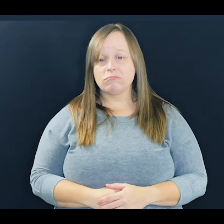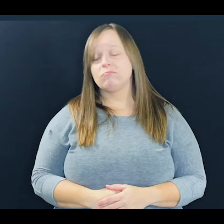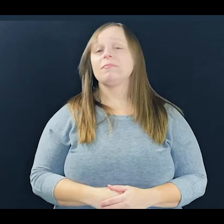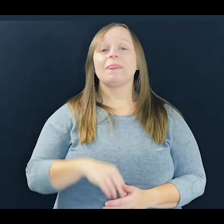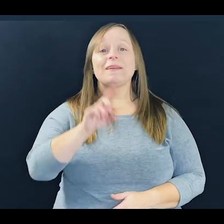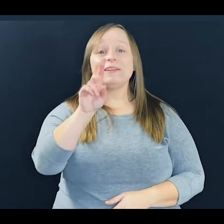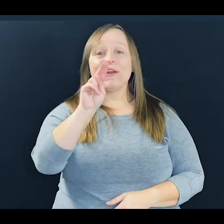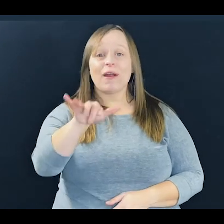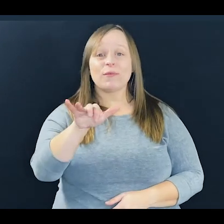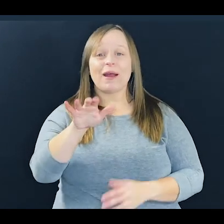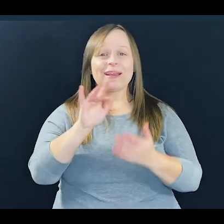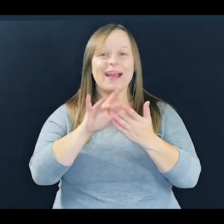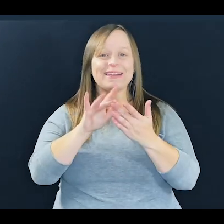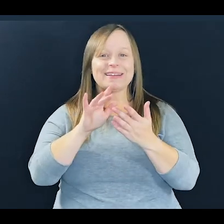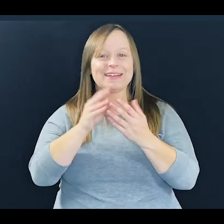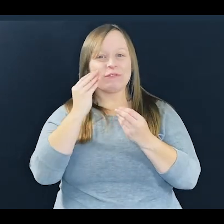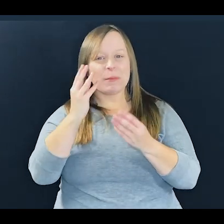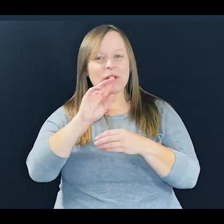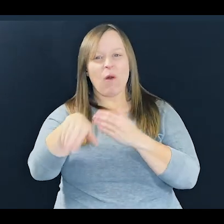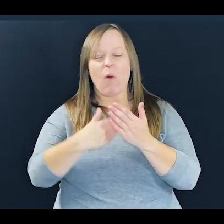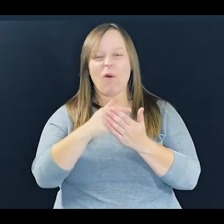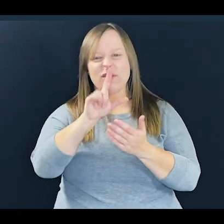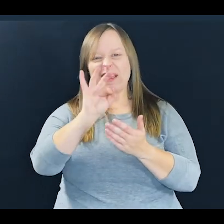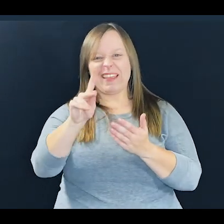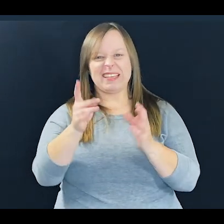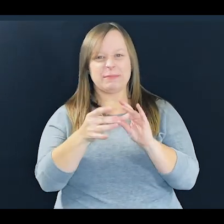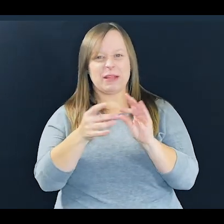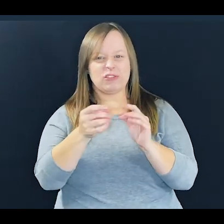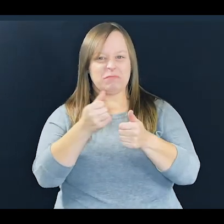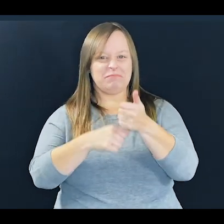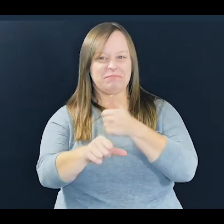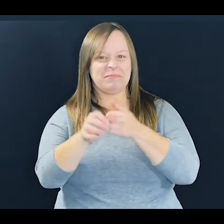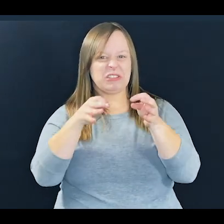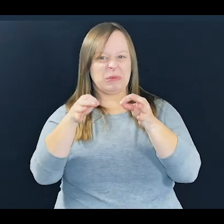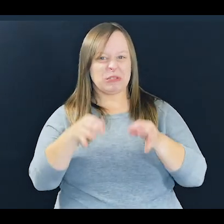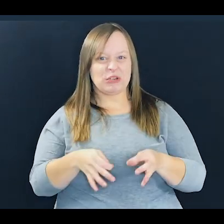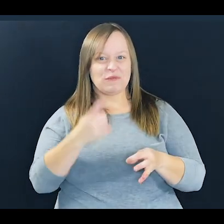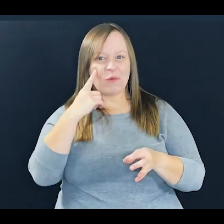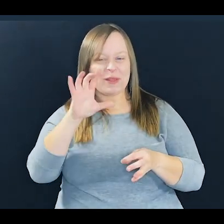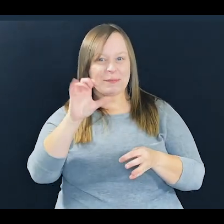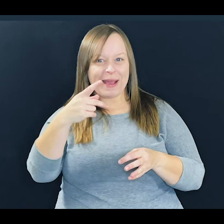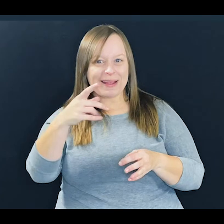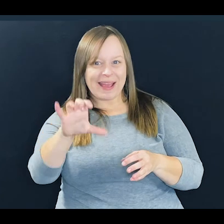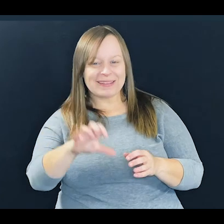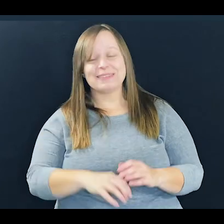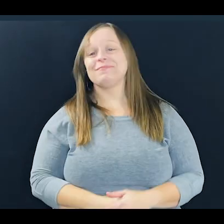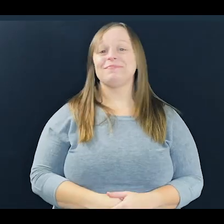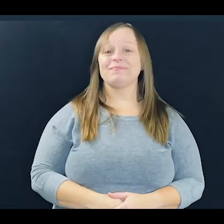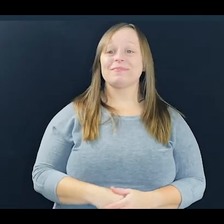And DRNY's contact information and the links mentioned will be provided in the description of this podcast.